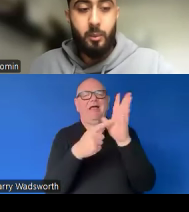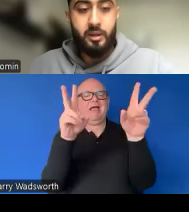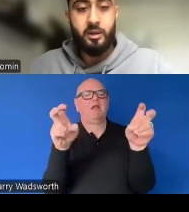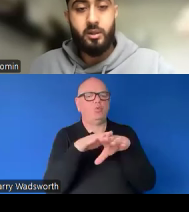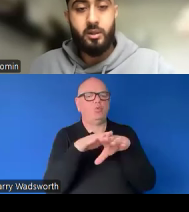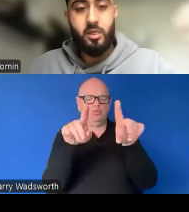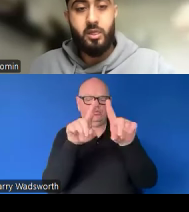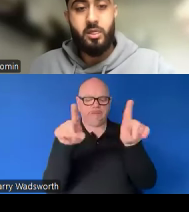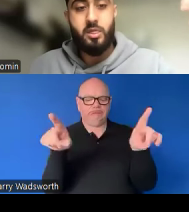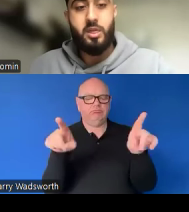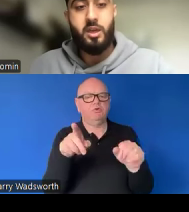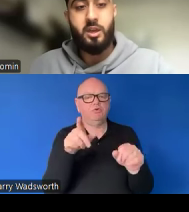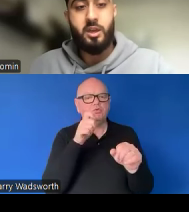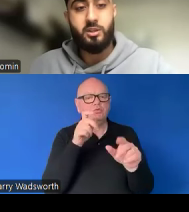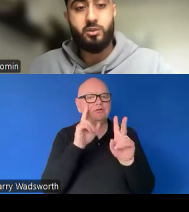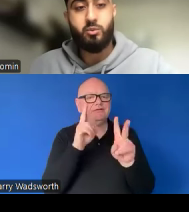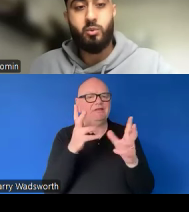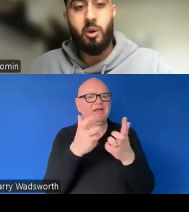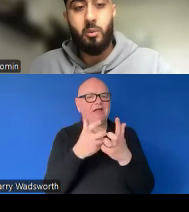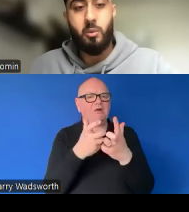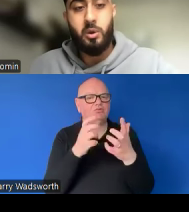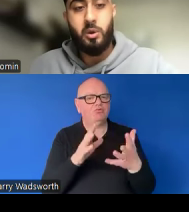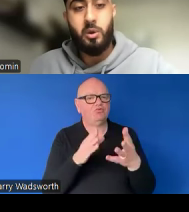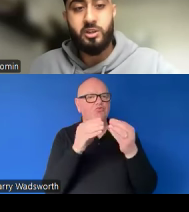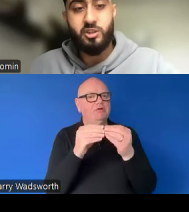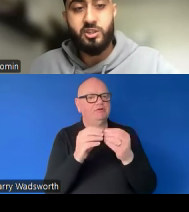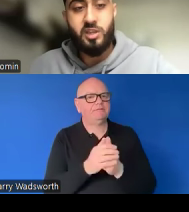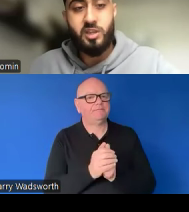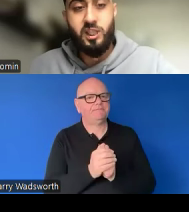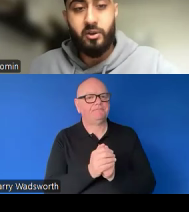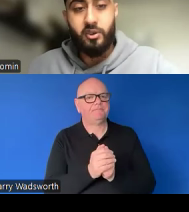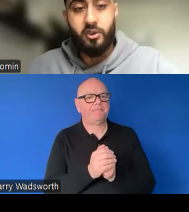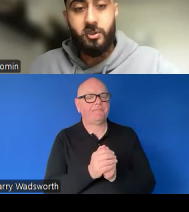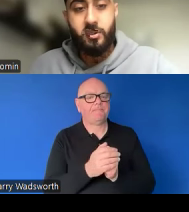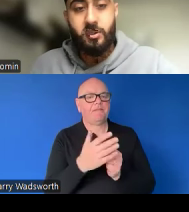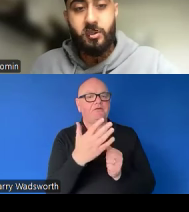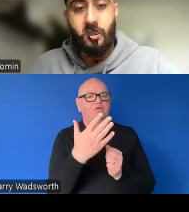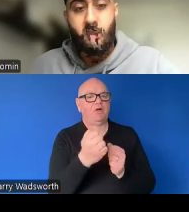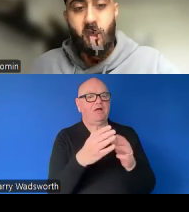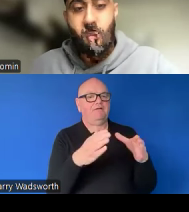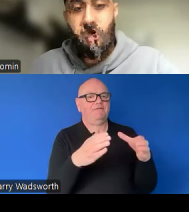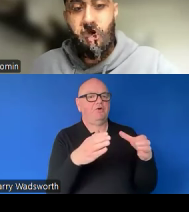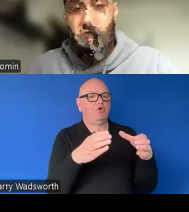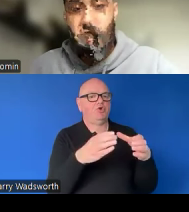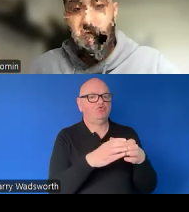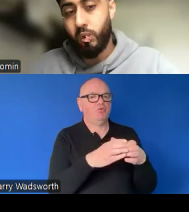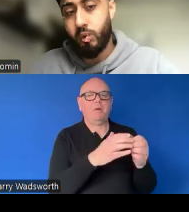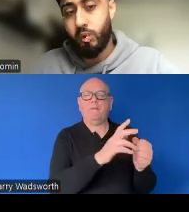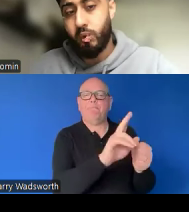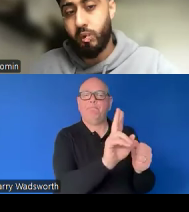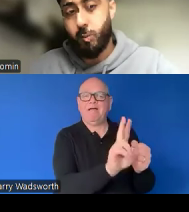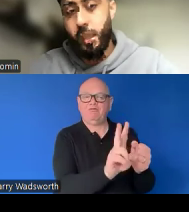in this, where we're just carrying on. You can see I've got the ad group one set as parents, and you want to name it as whatever your theme of keywords is.